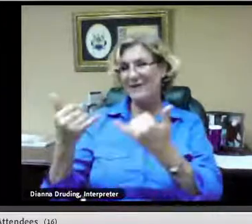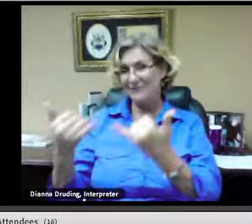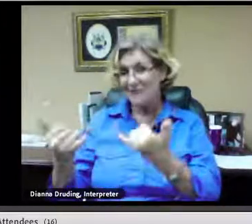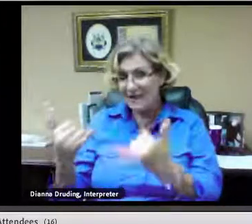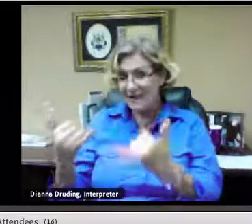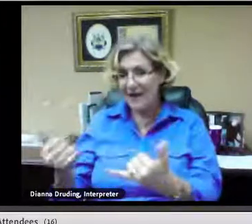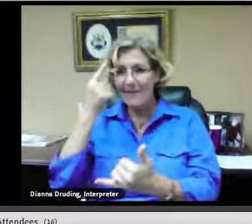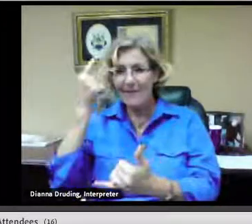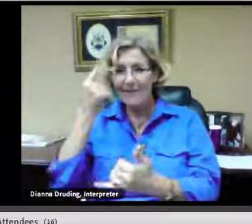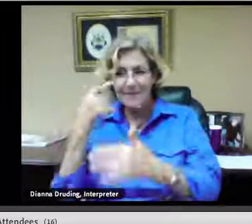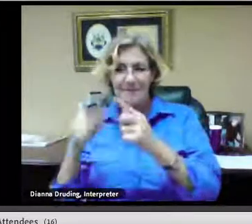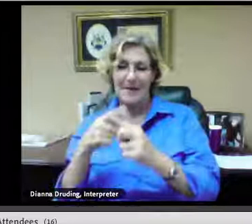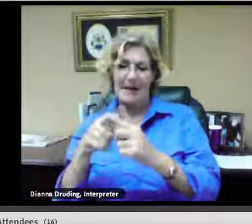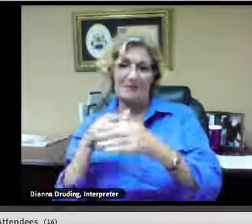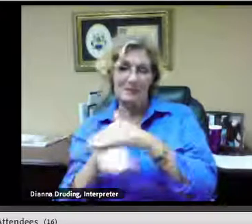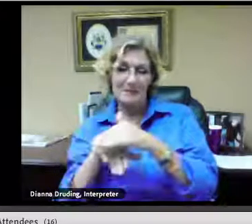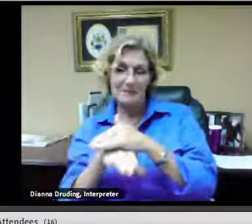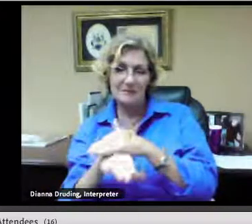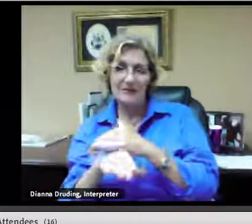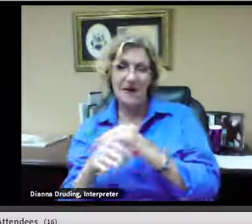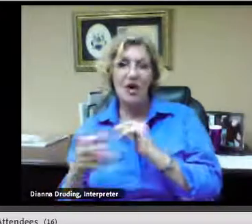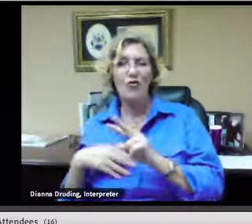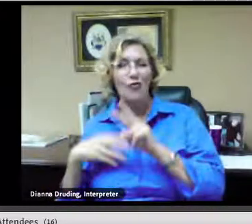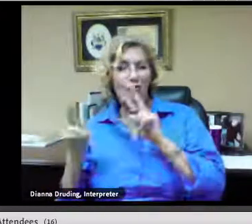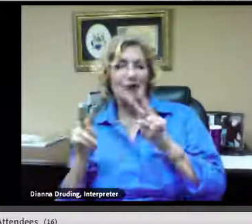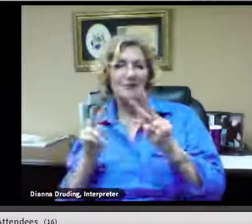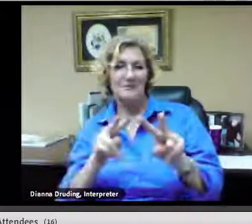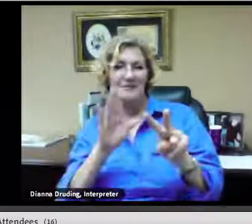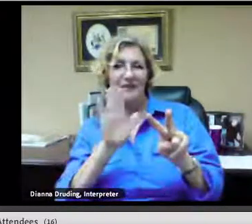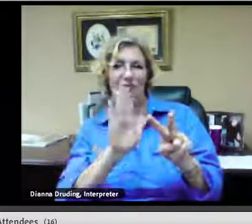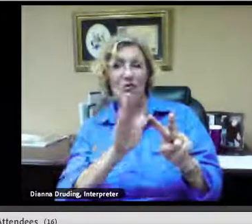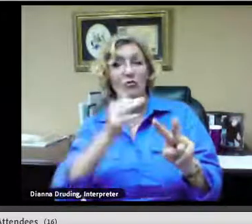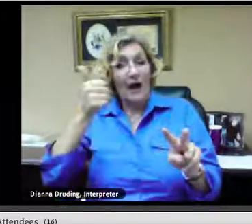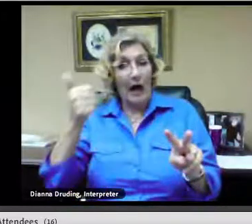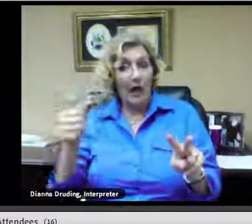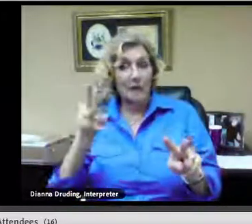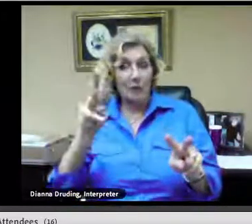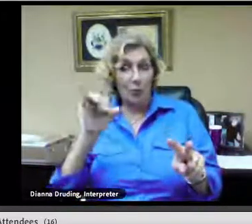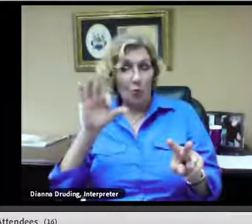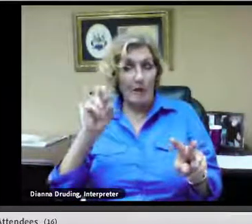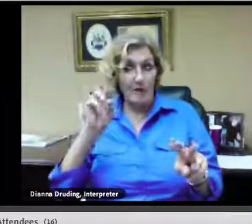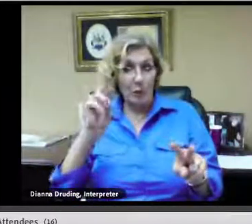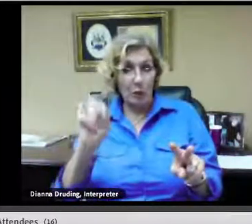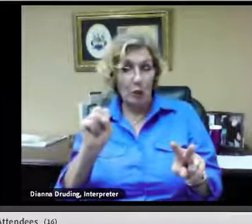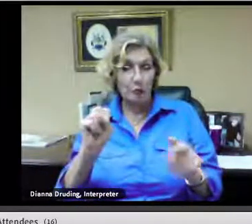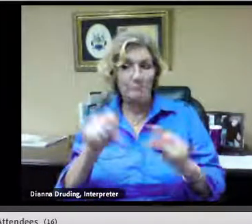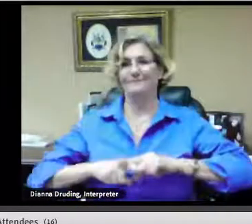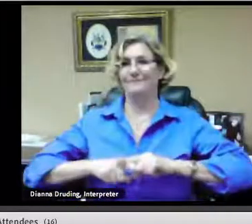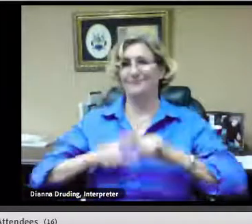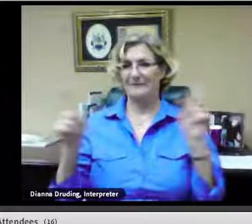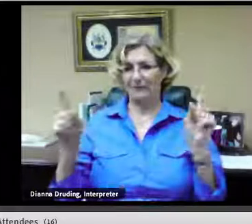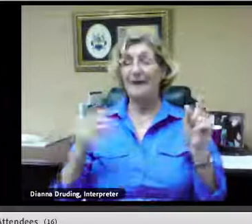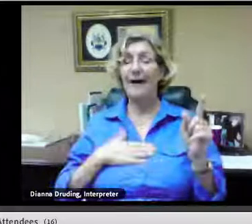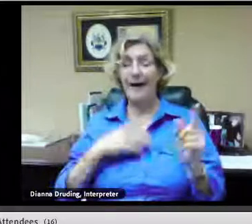you're going to see those webinars in a whole 'nother light. So I really think that that's important, and those are ongoing as well.